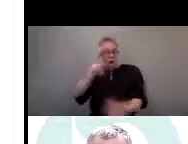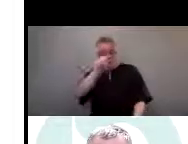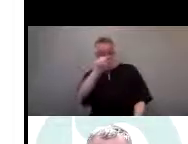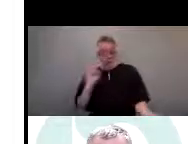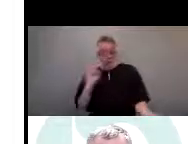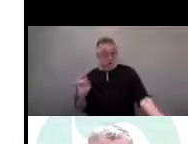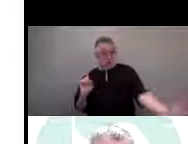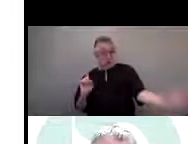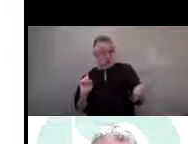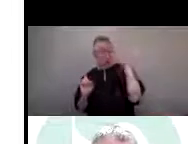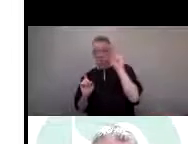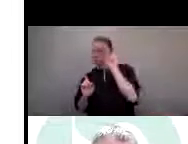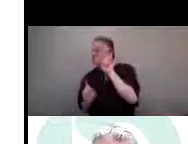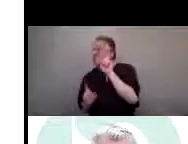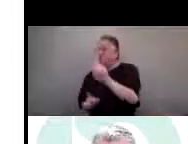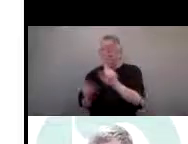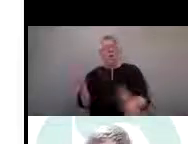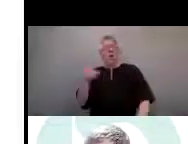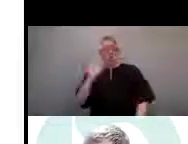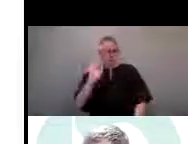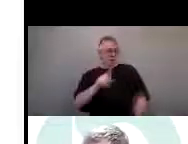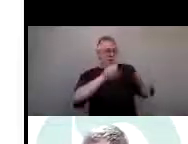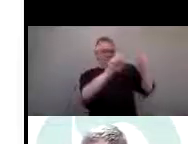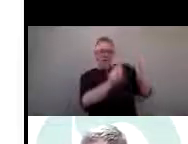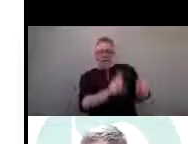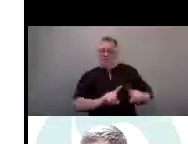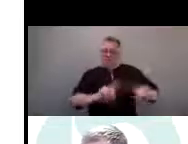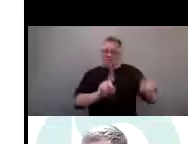. At the CI center, you will undergo